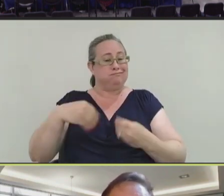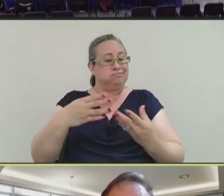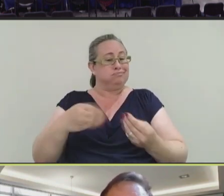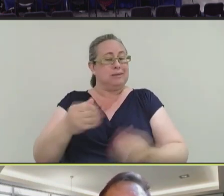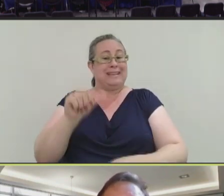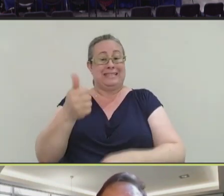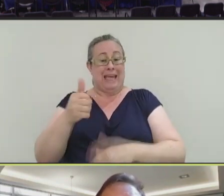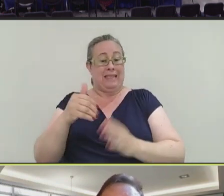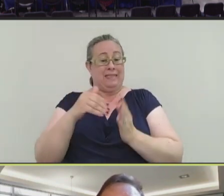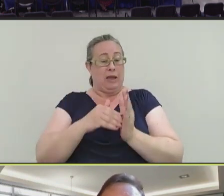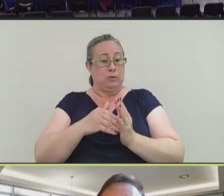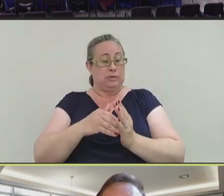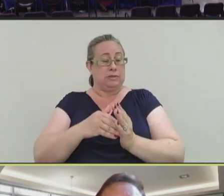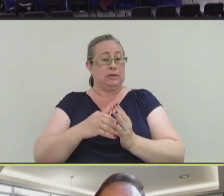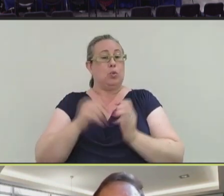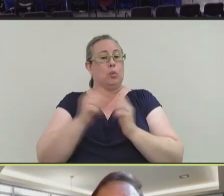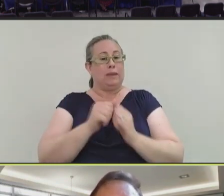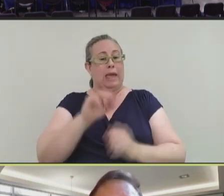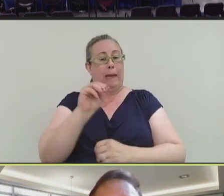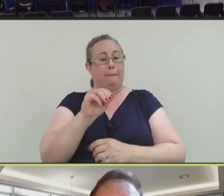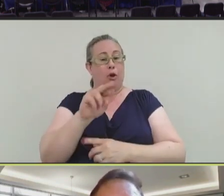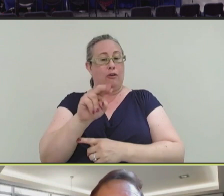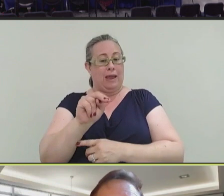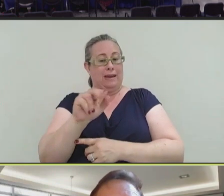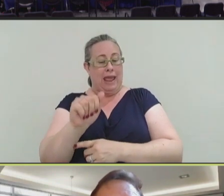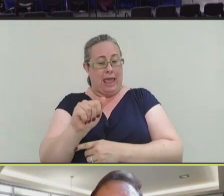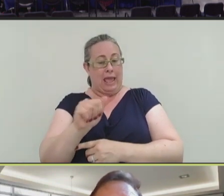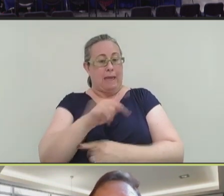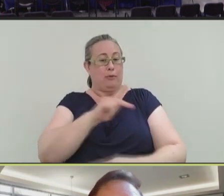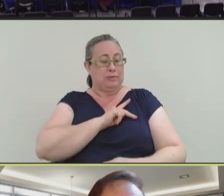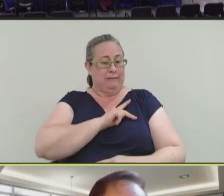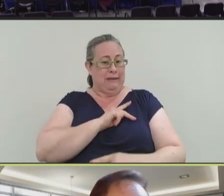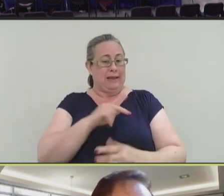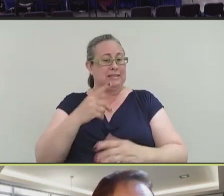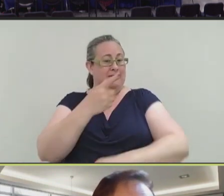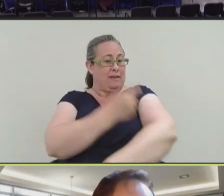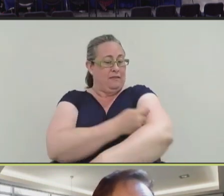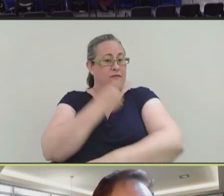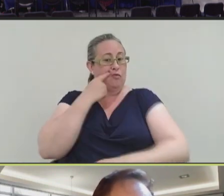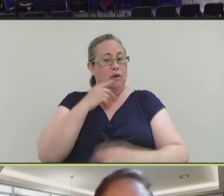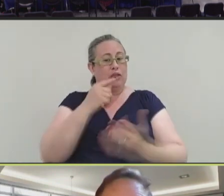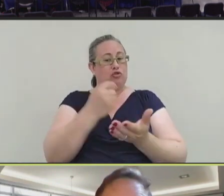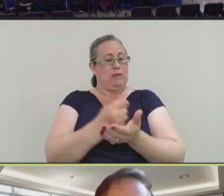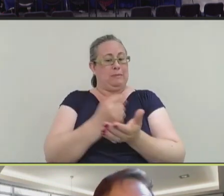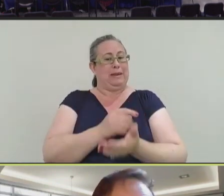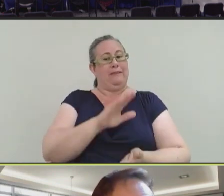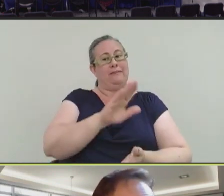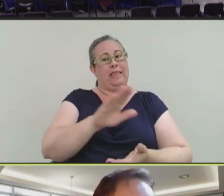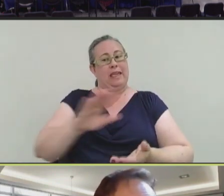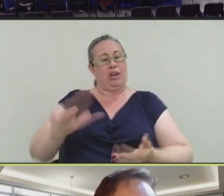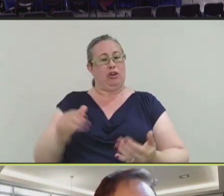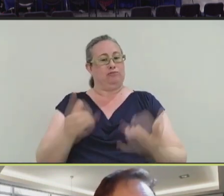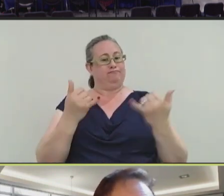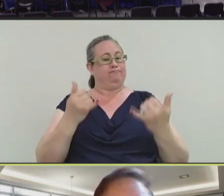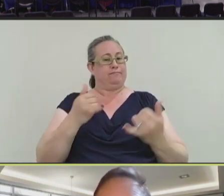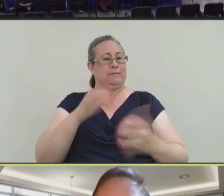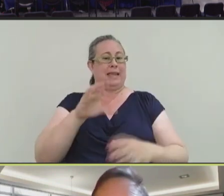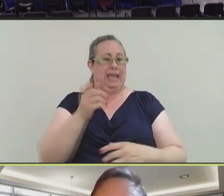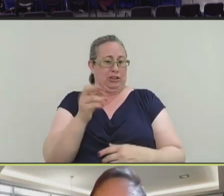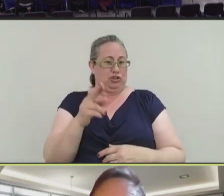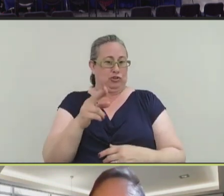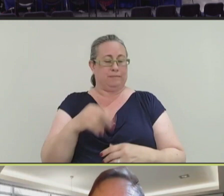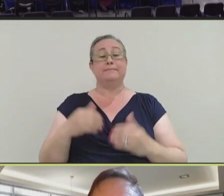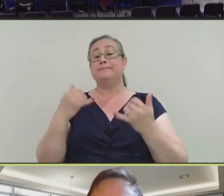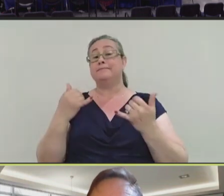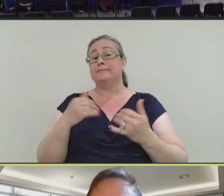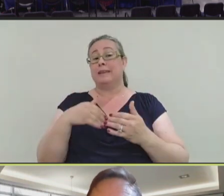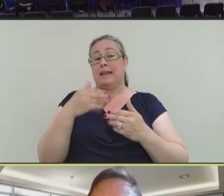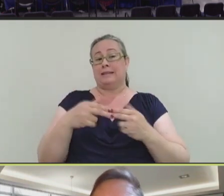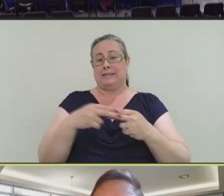patients with mRNA personalized vaccines for the treatment of their existing cancer. Next slide.